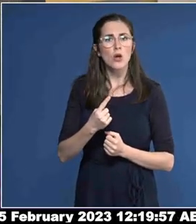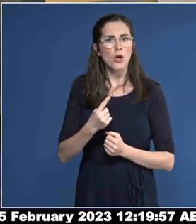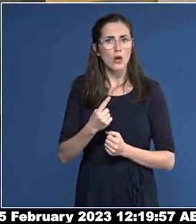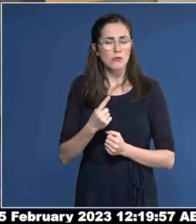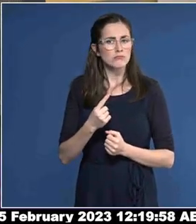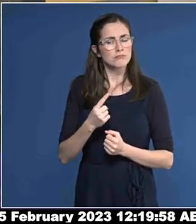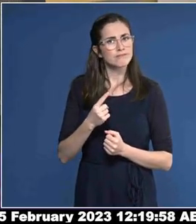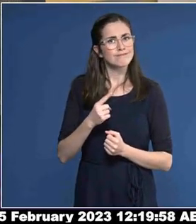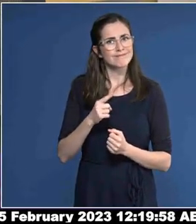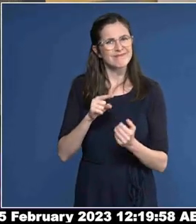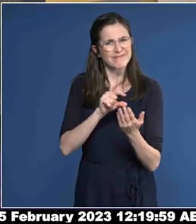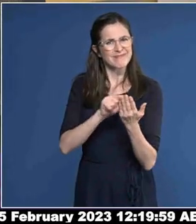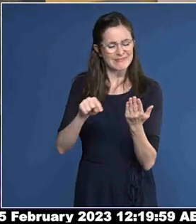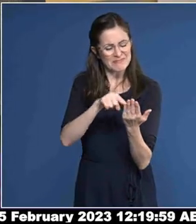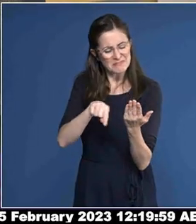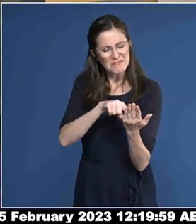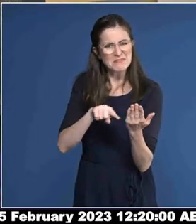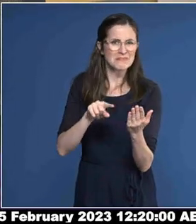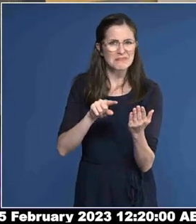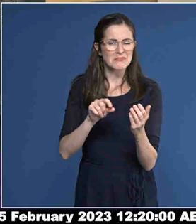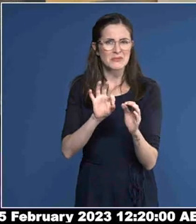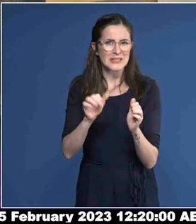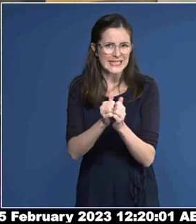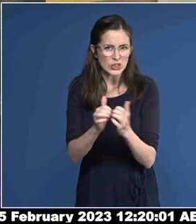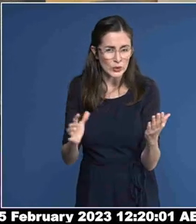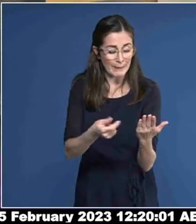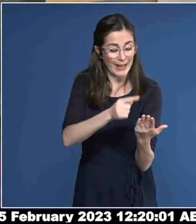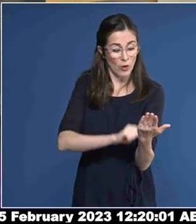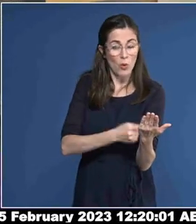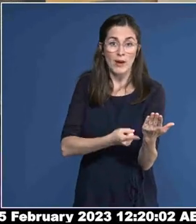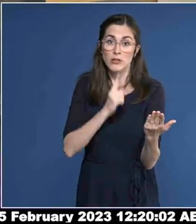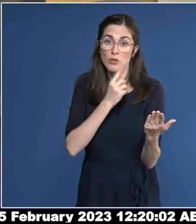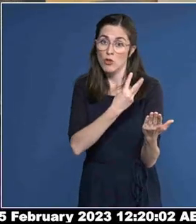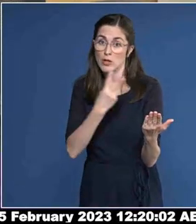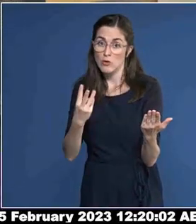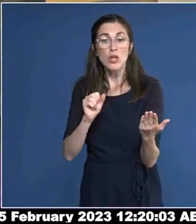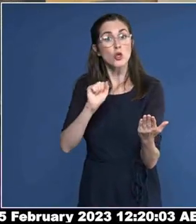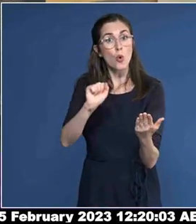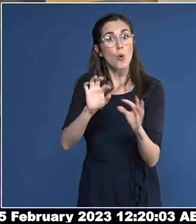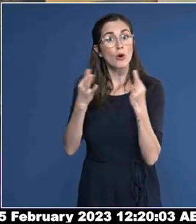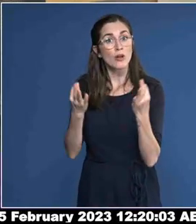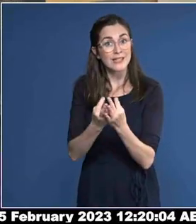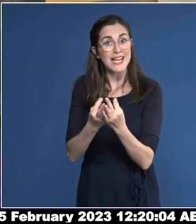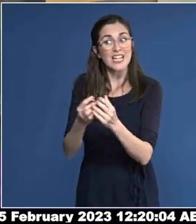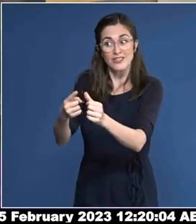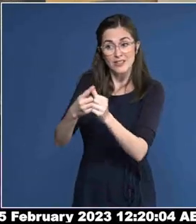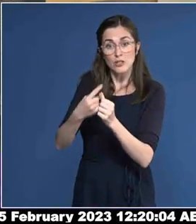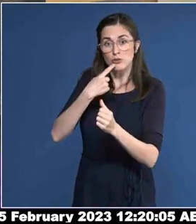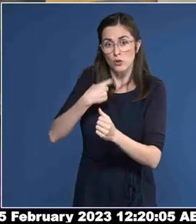But at paragraph 133 onwards, Afford set out the changes that had been made in the organisation since the hearing.